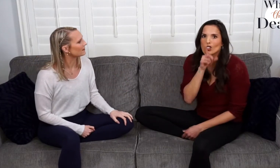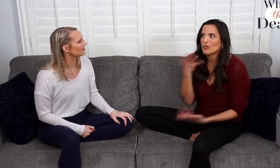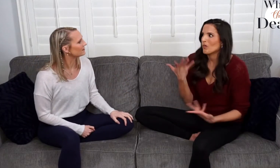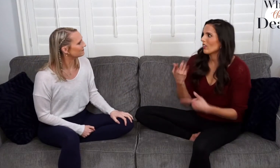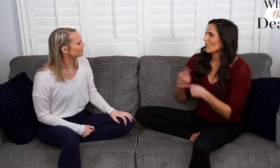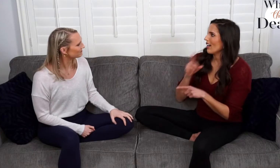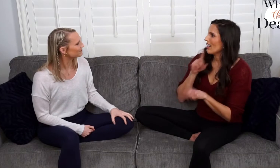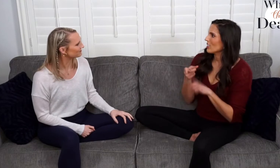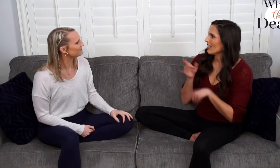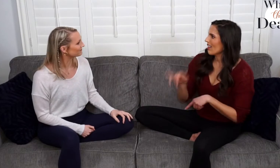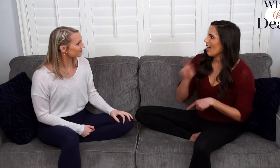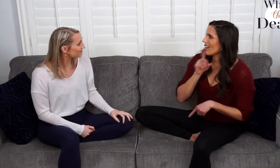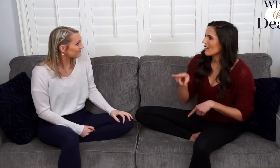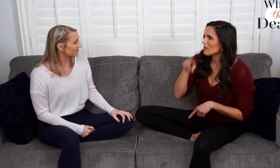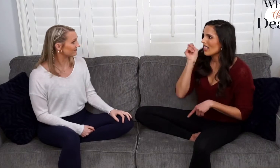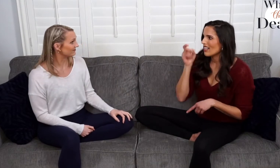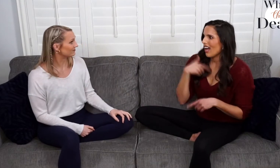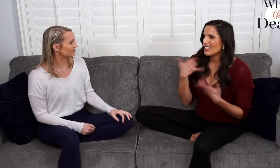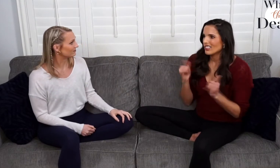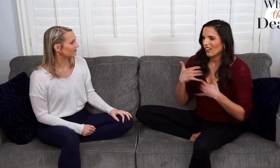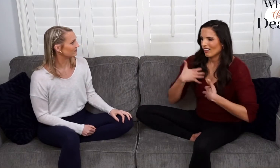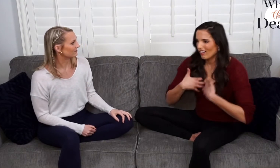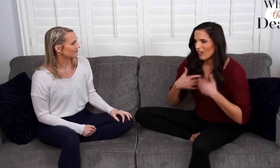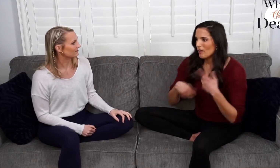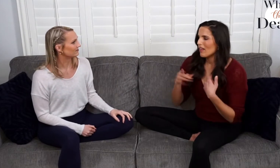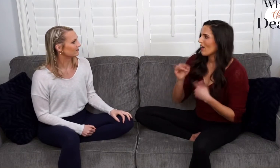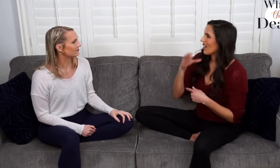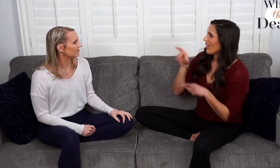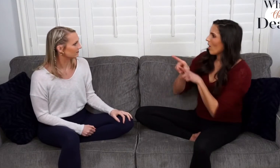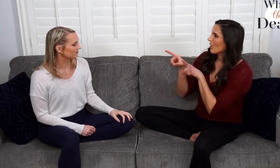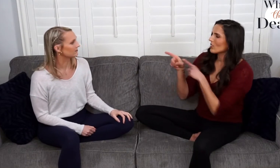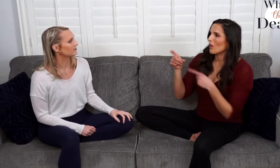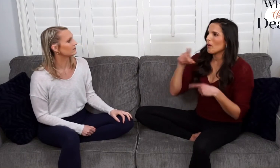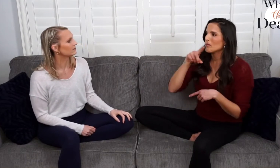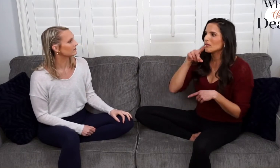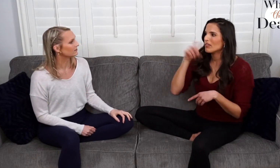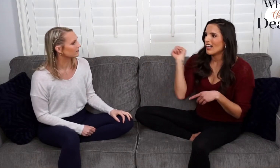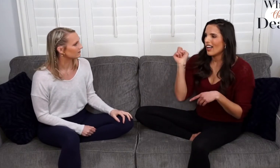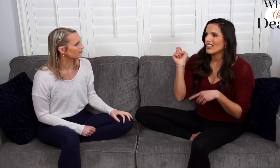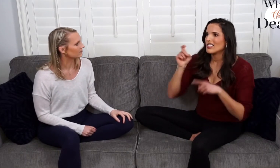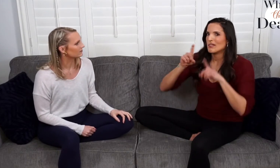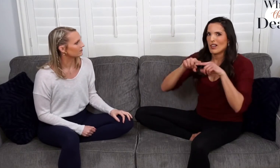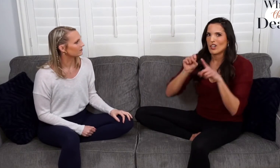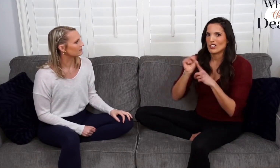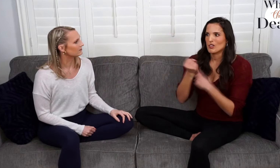not sure what the right answer to that is because I still am insecure about it and also, depending